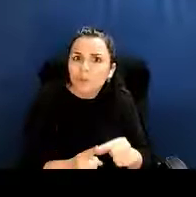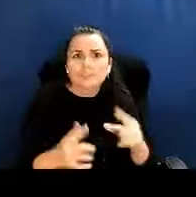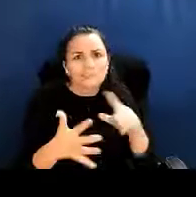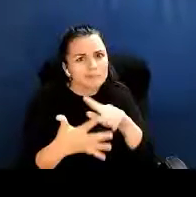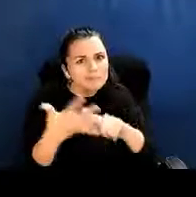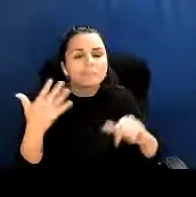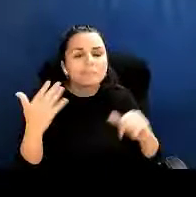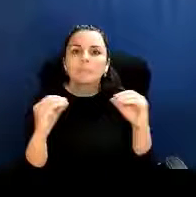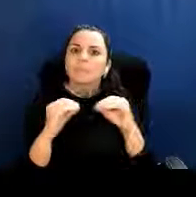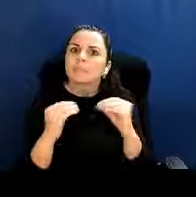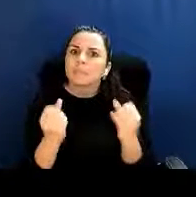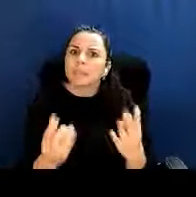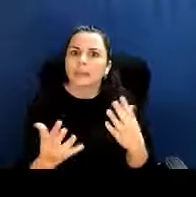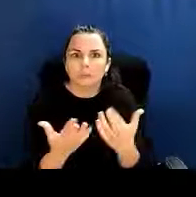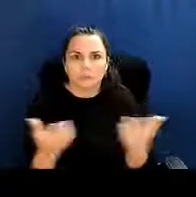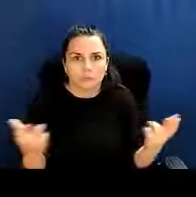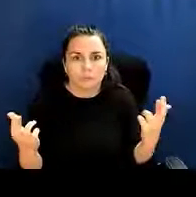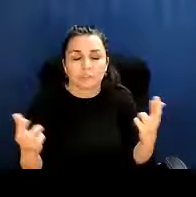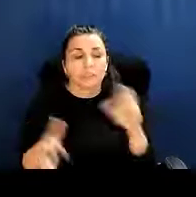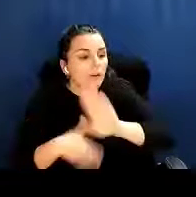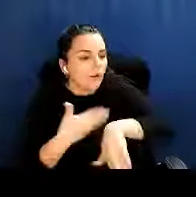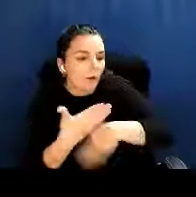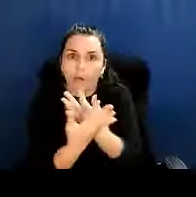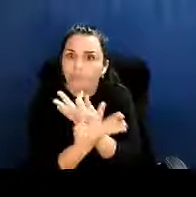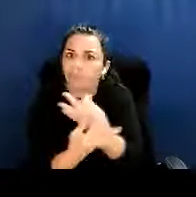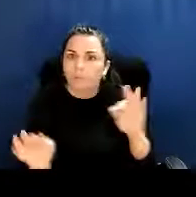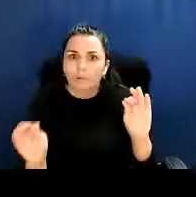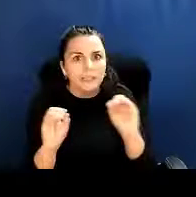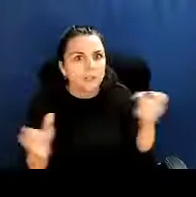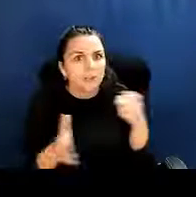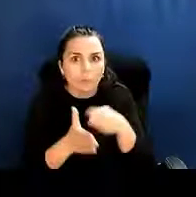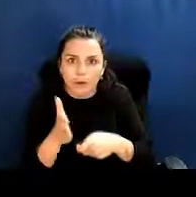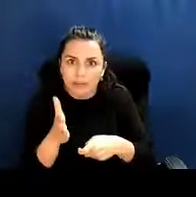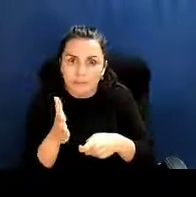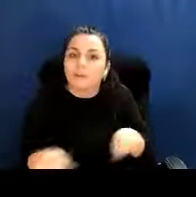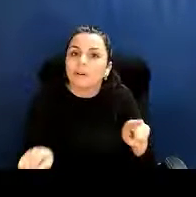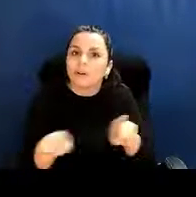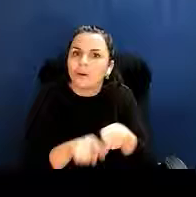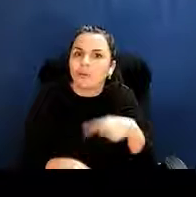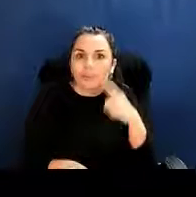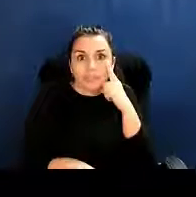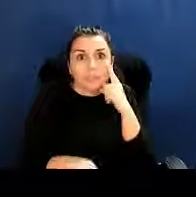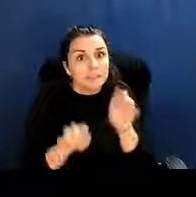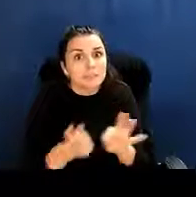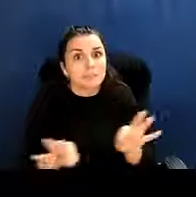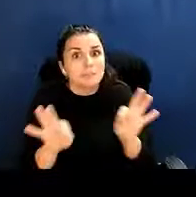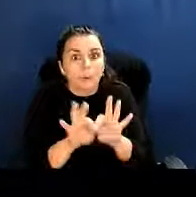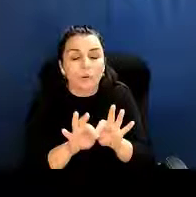All of these resources are free, and I think quite significantly, all of them are available in Spanish.